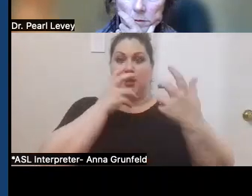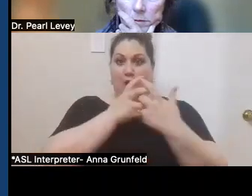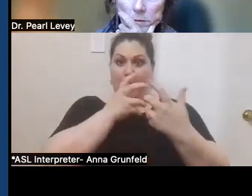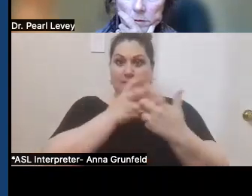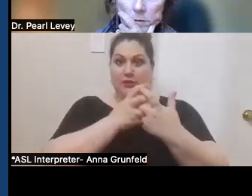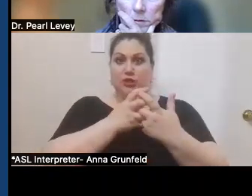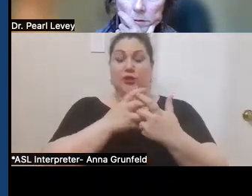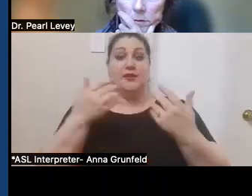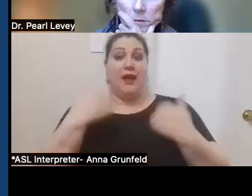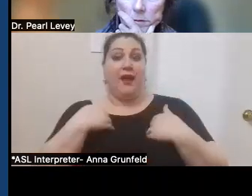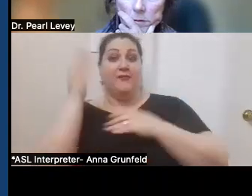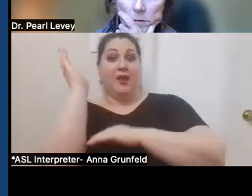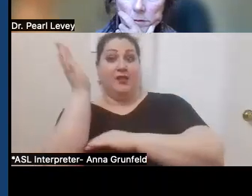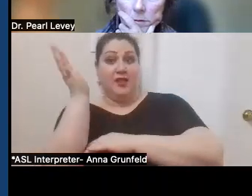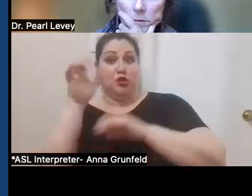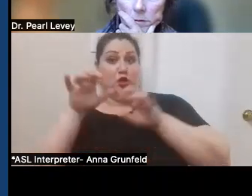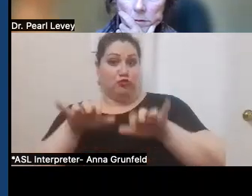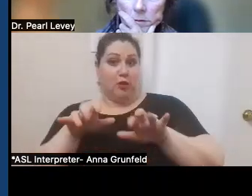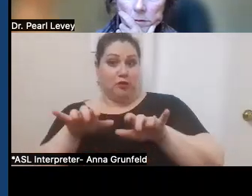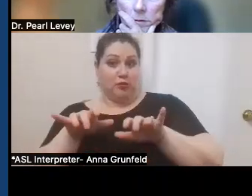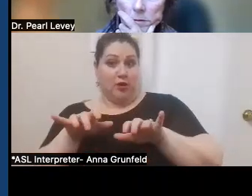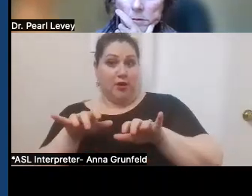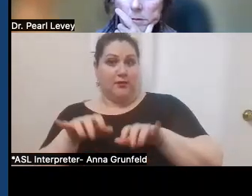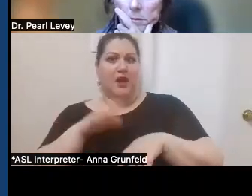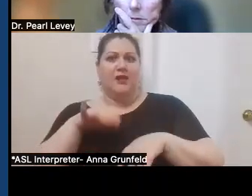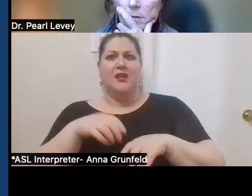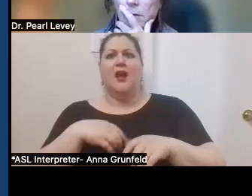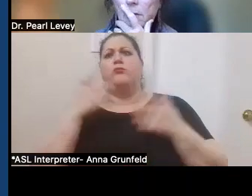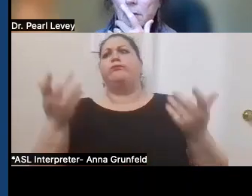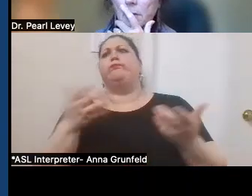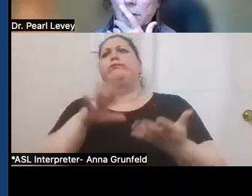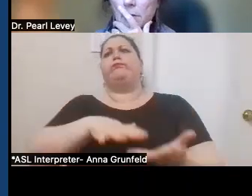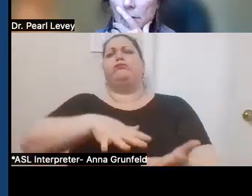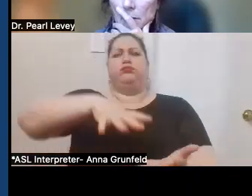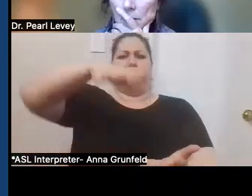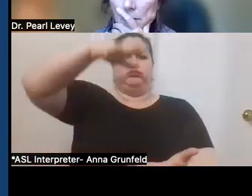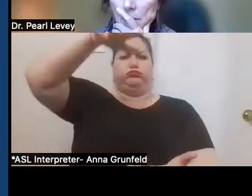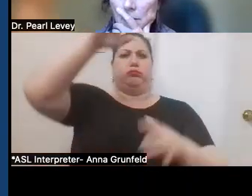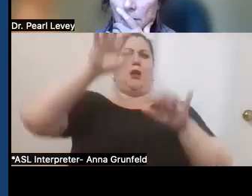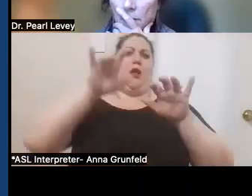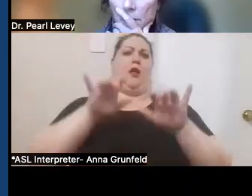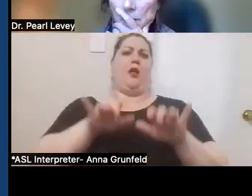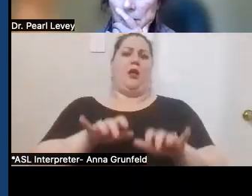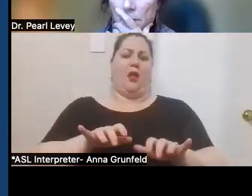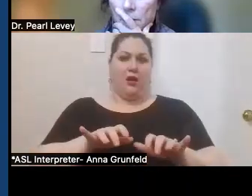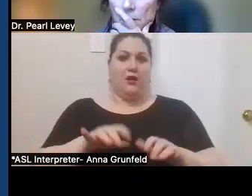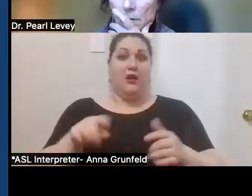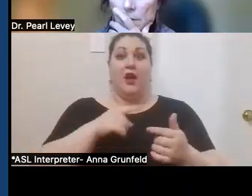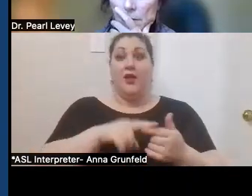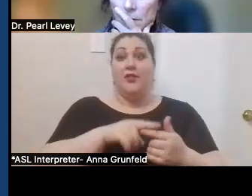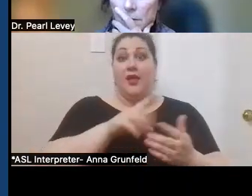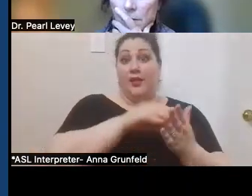you know, this generates volumes and volumes of written material that the learner actually never used, but it was,